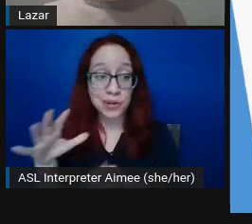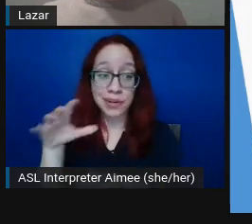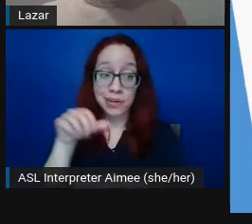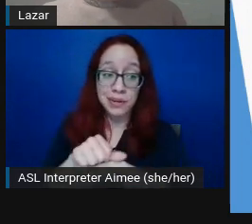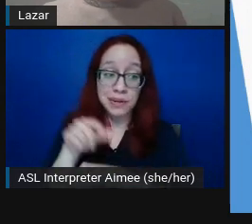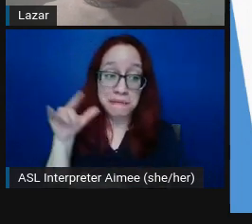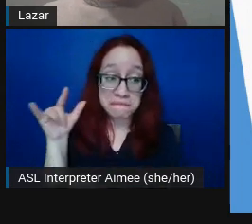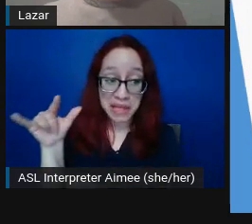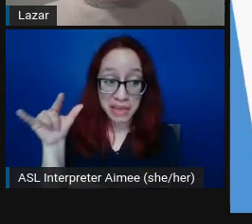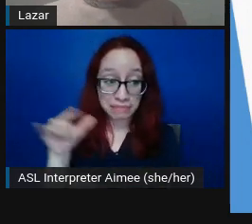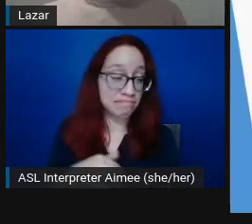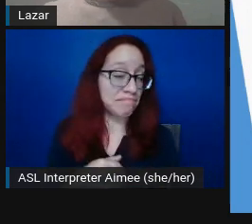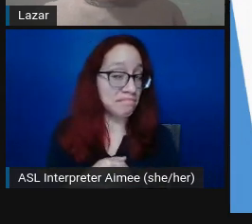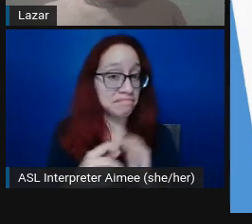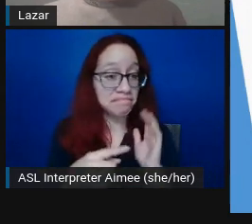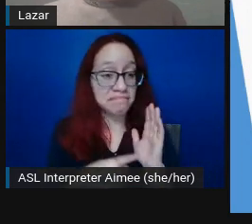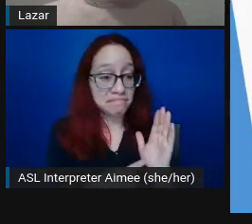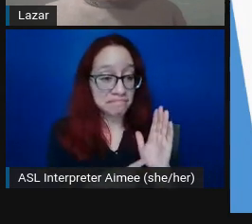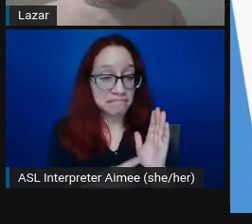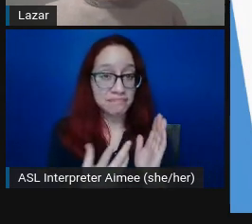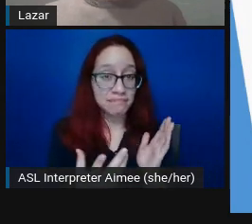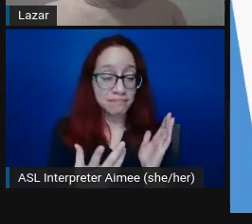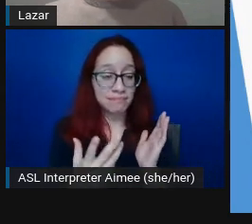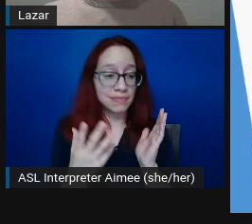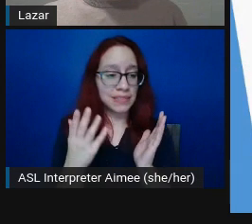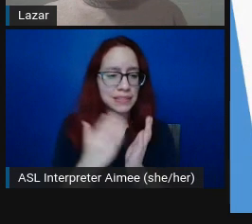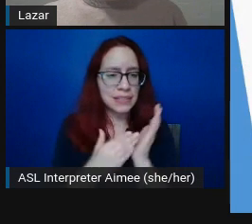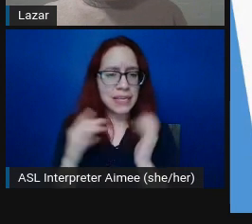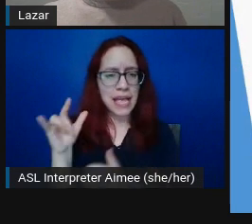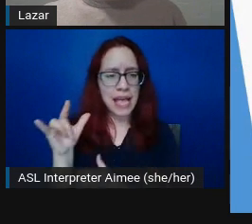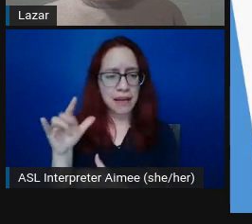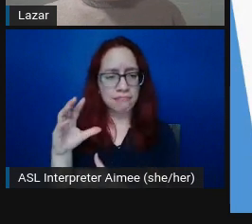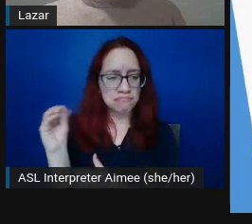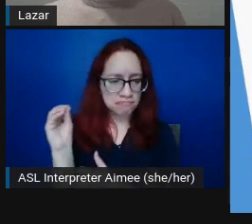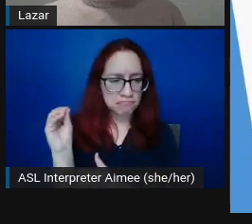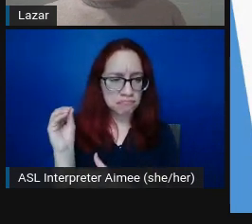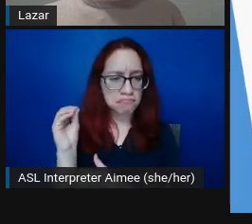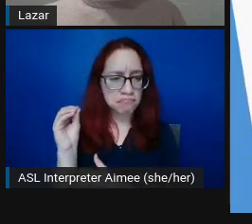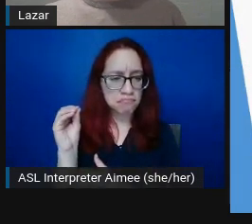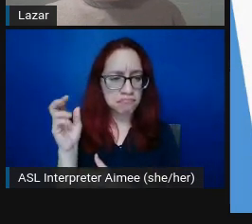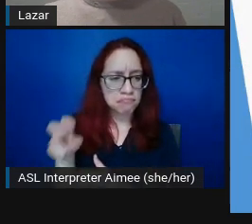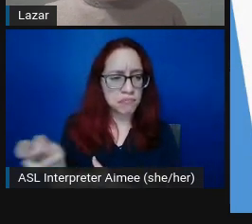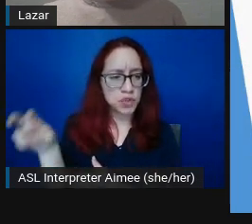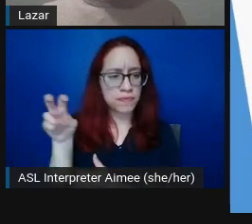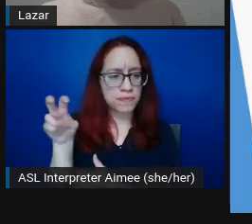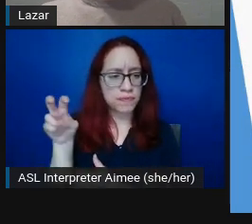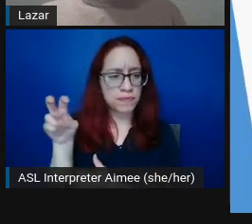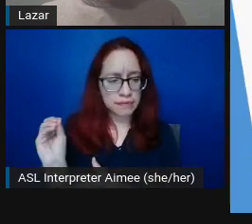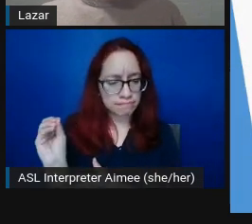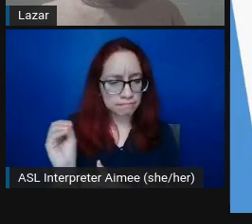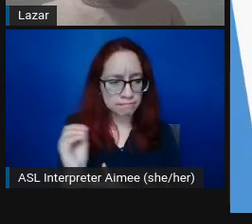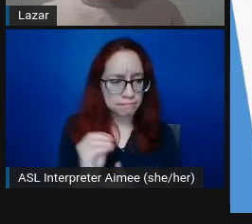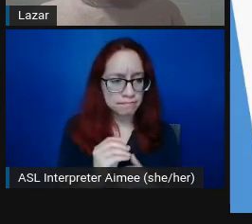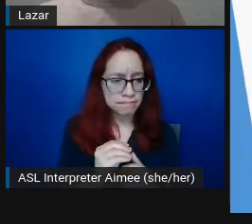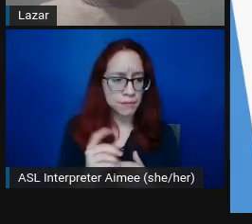For example, some travel companies are not accessible.